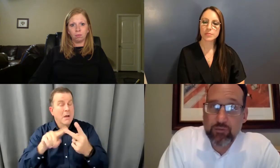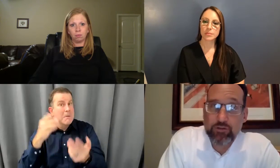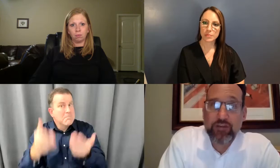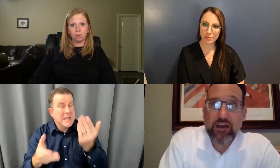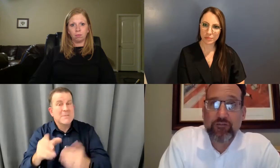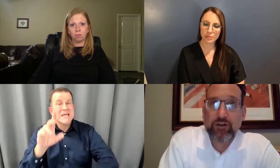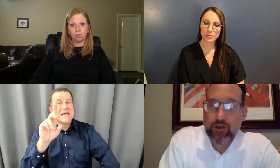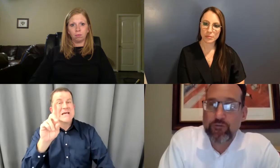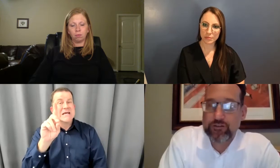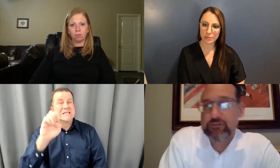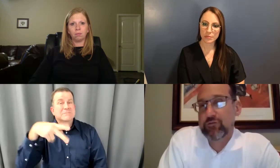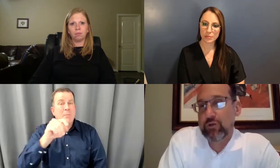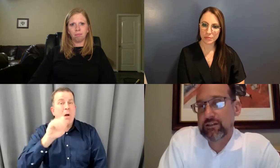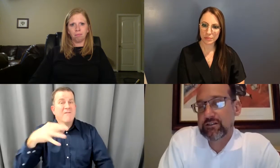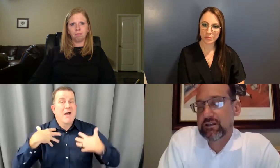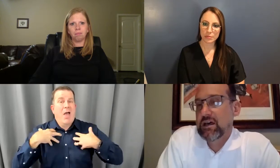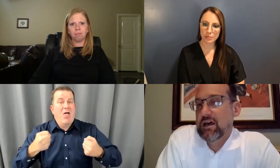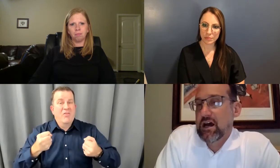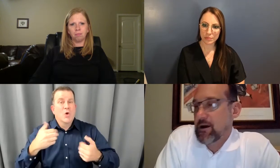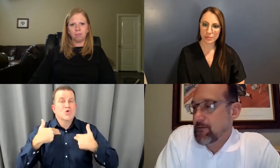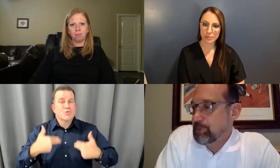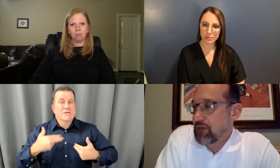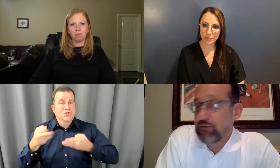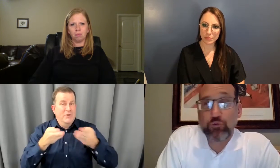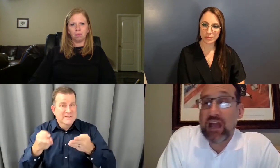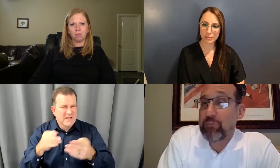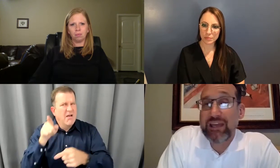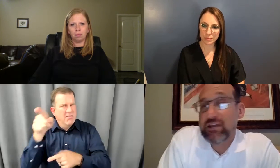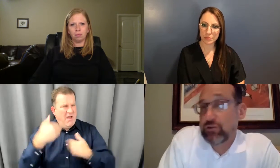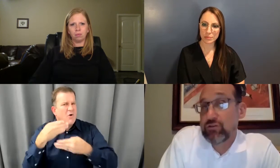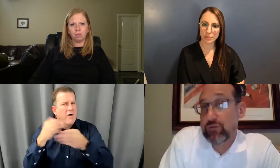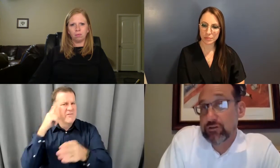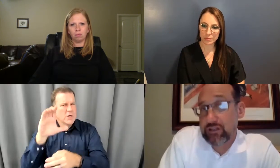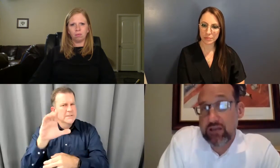I believe they have a office of civil rights. If this were happening at your university